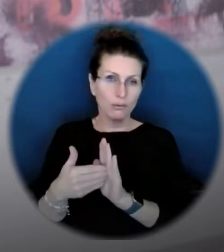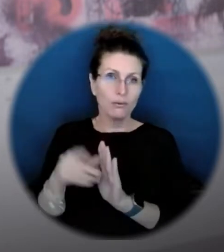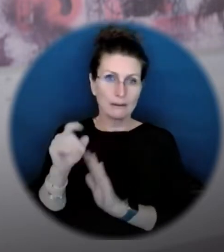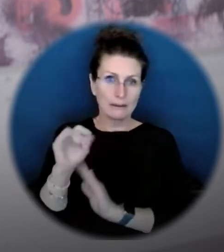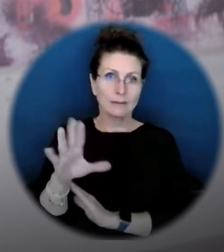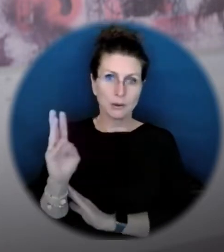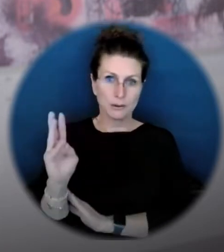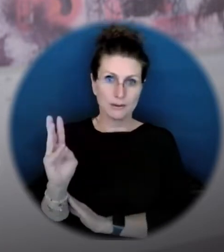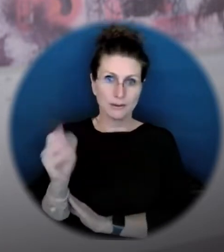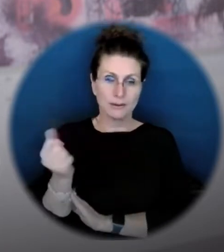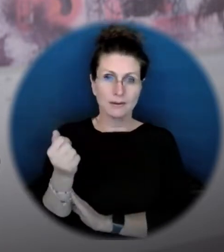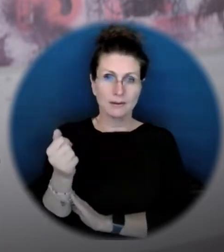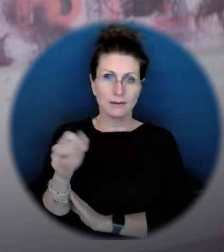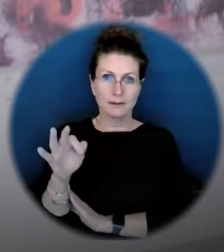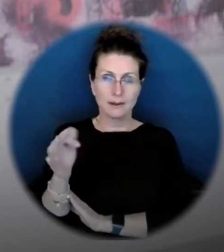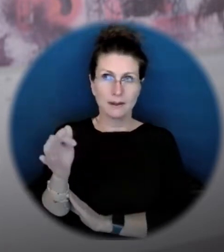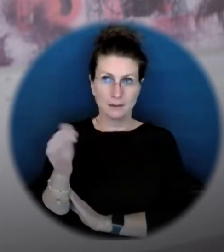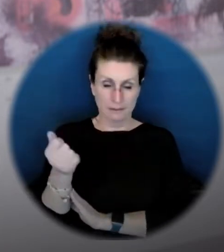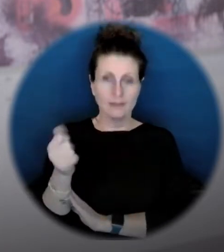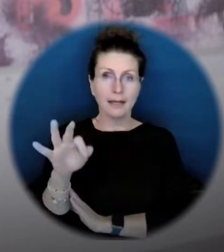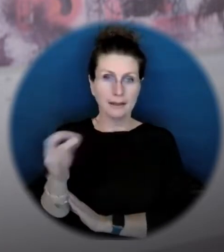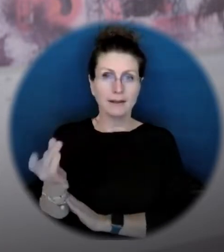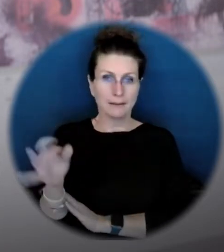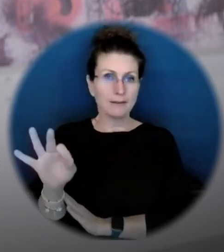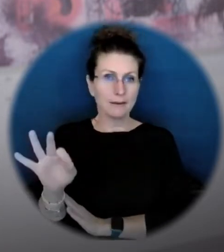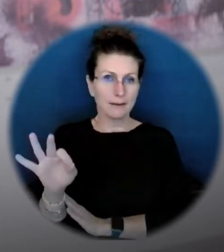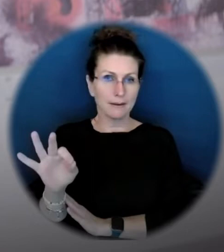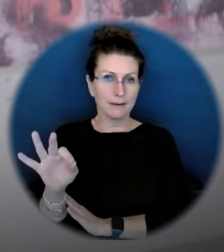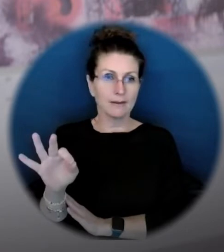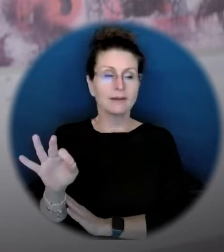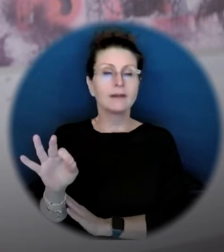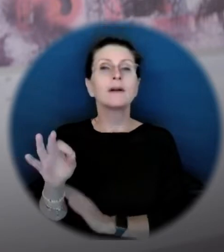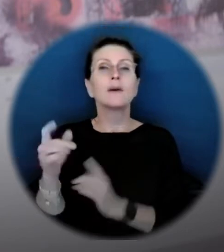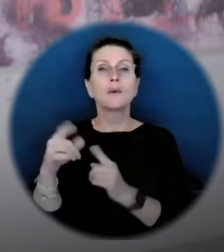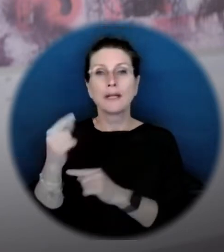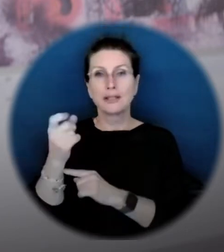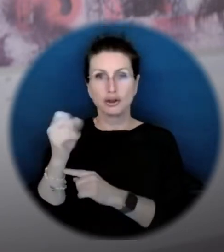on December 6th, 1989 in an act of gender-based violence.